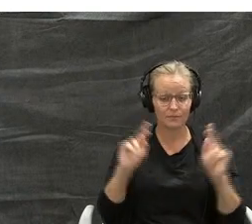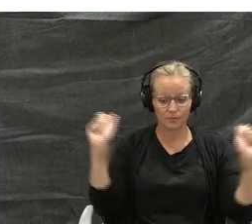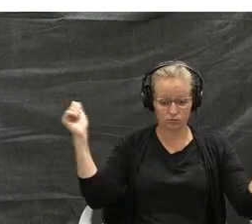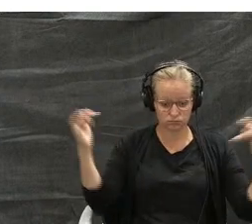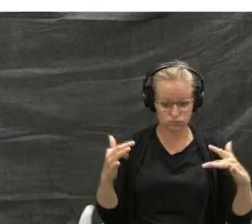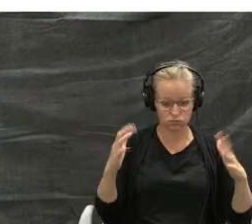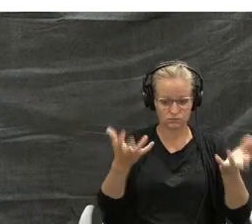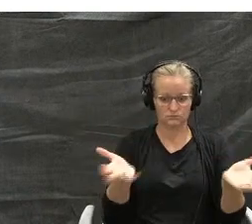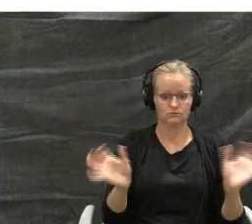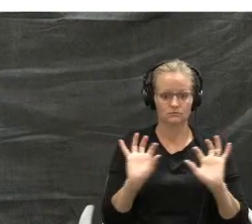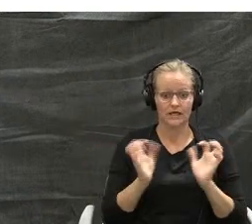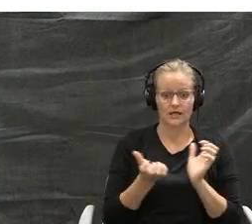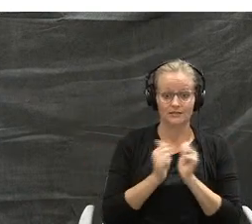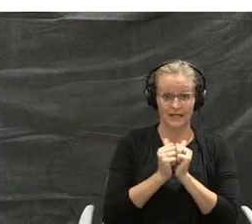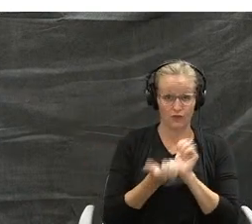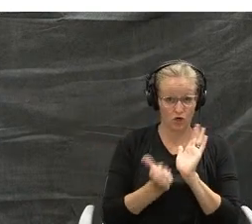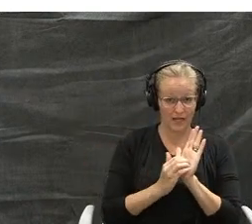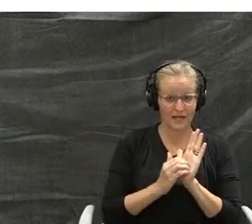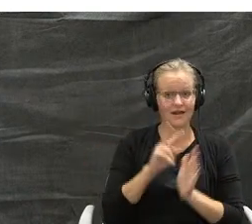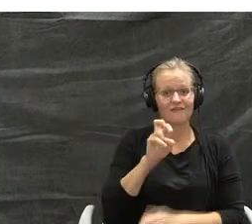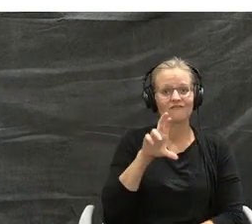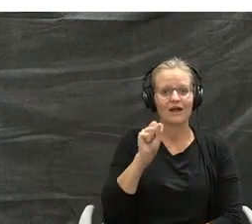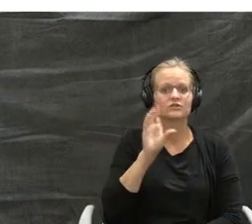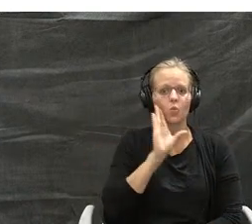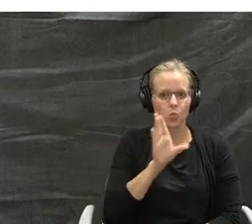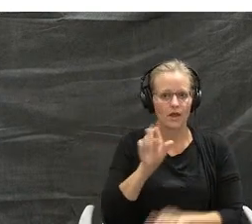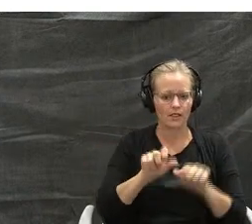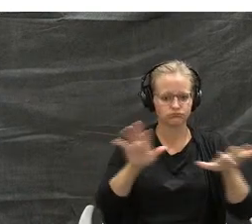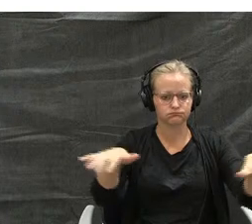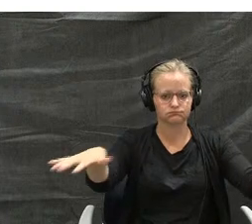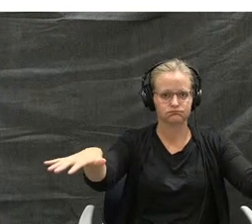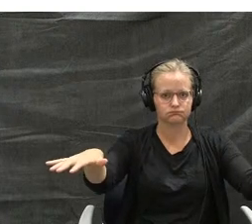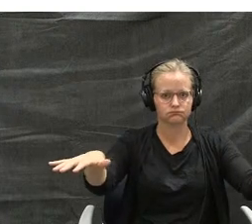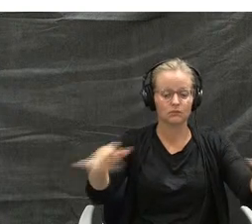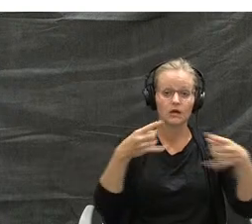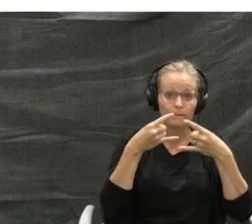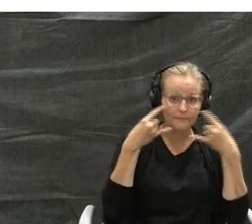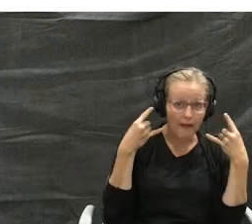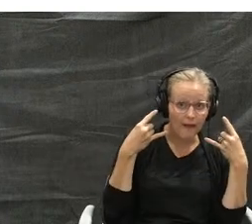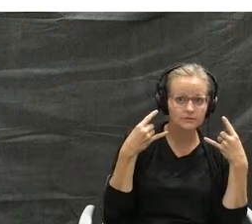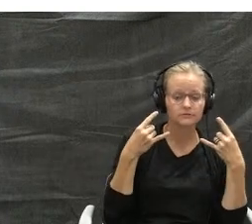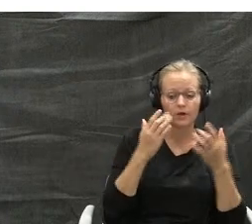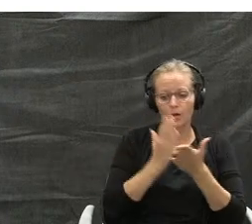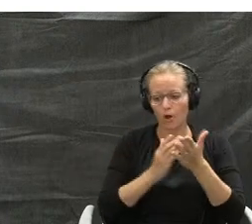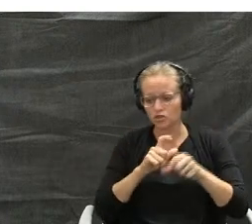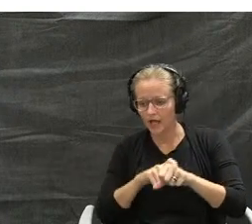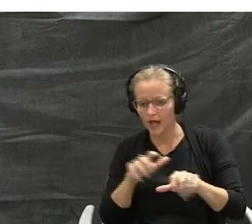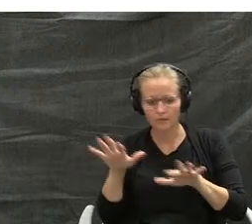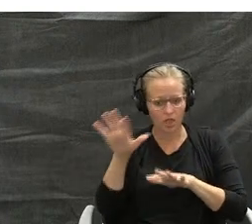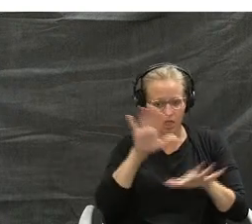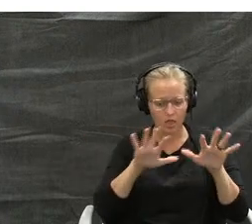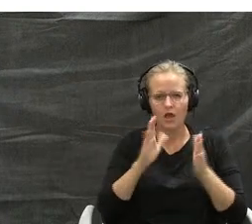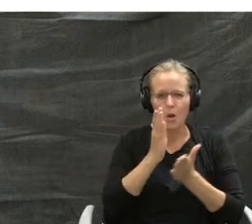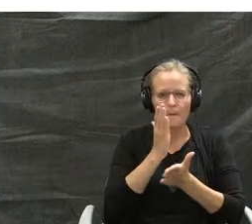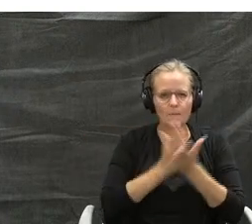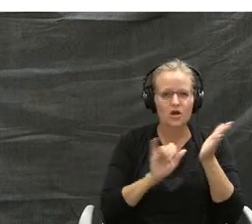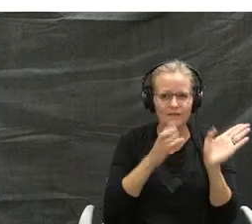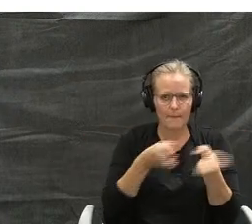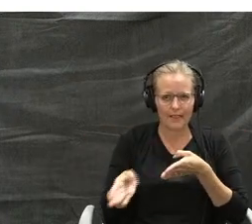plans and plans to wear masks are part of the possible school opening plans, but you cannot expect kids to follow them and